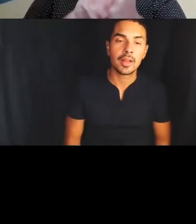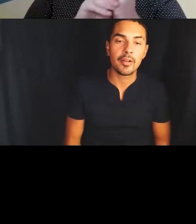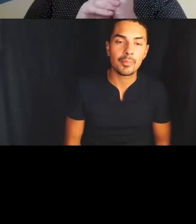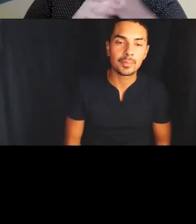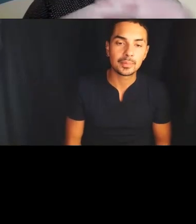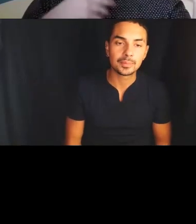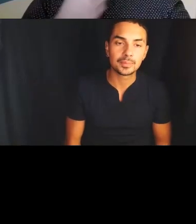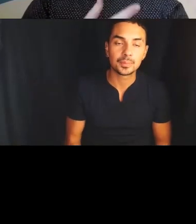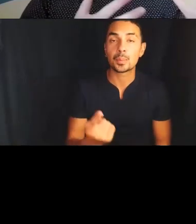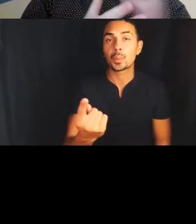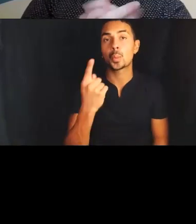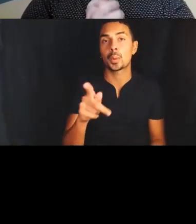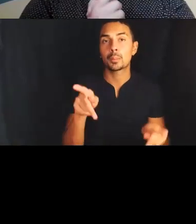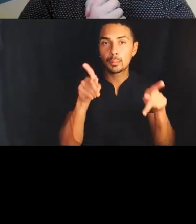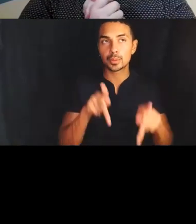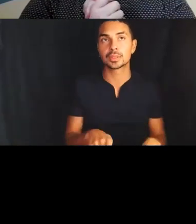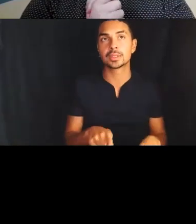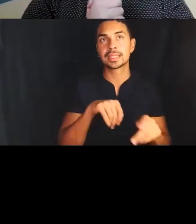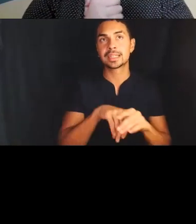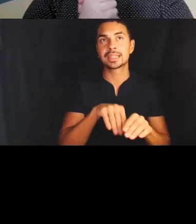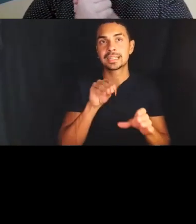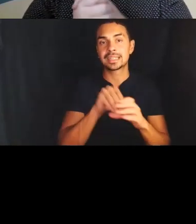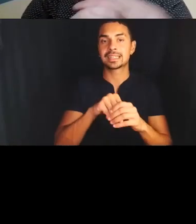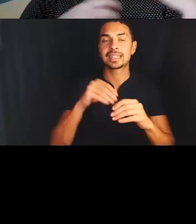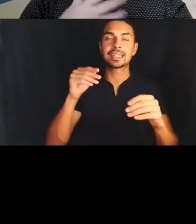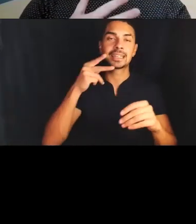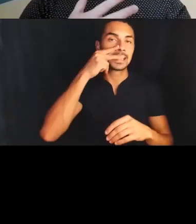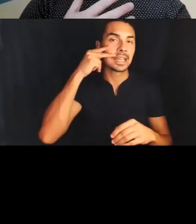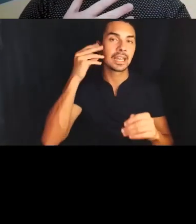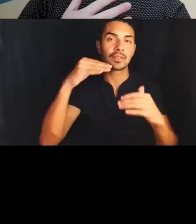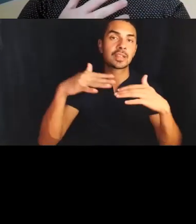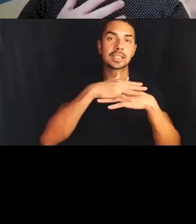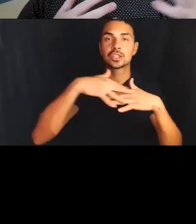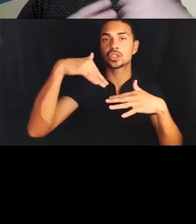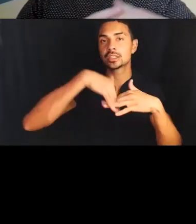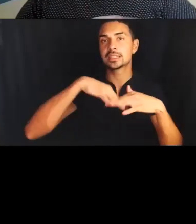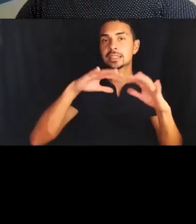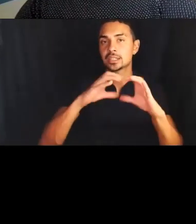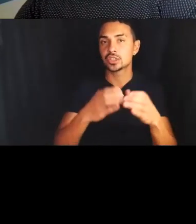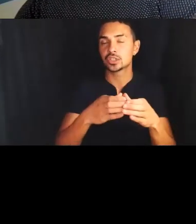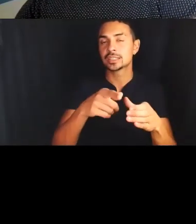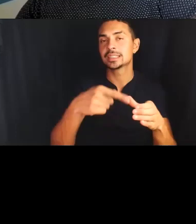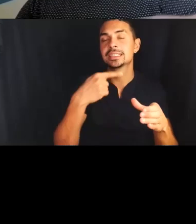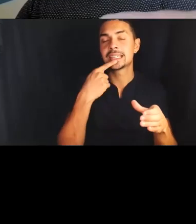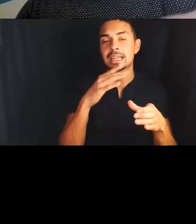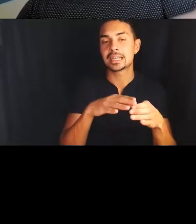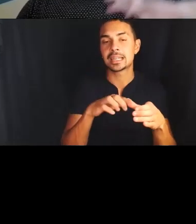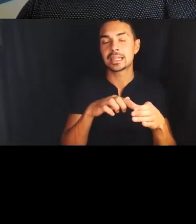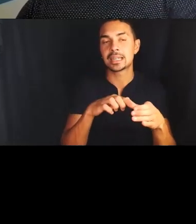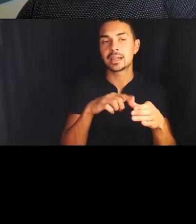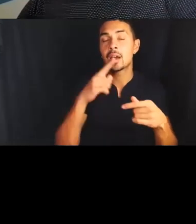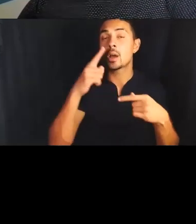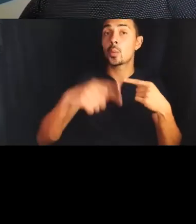You know, one person in the Native and Indigenous session said that when they get,